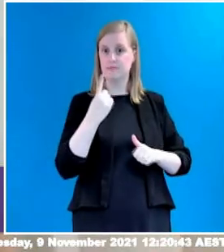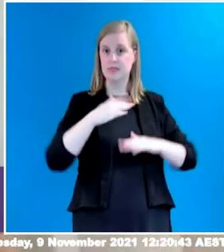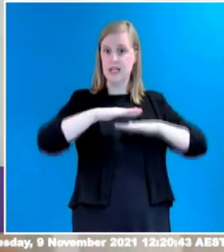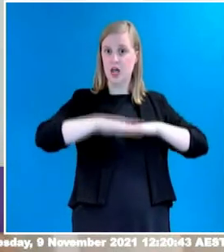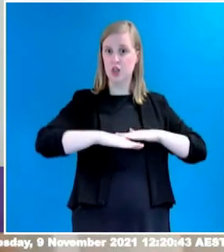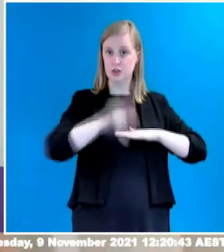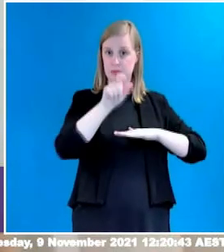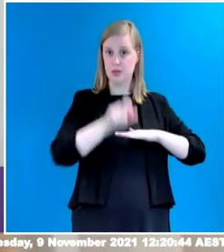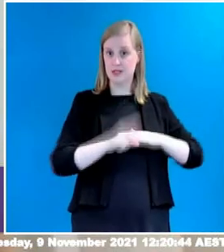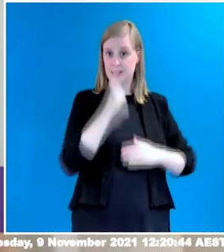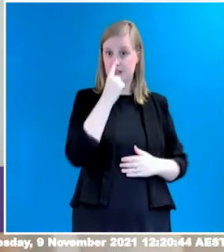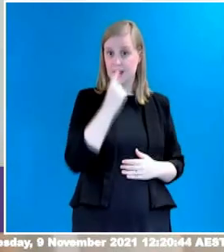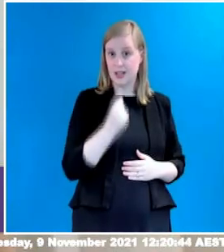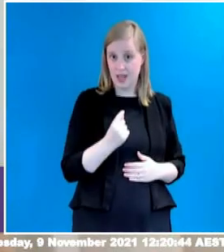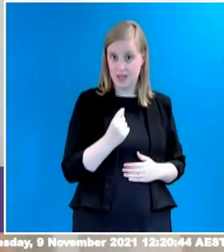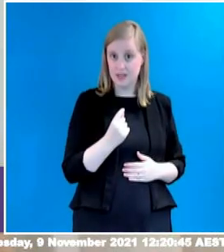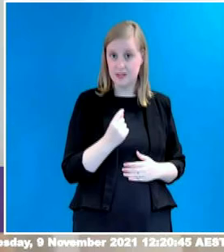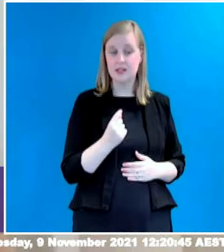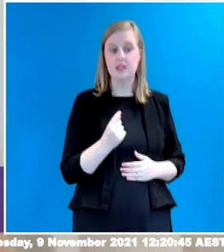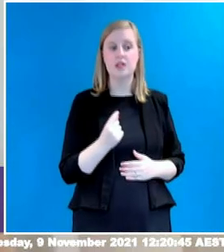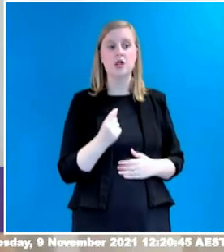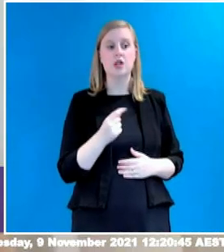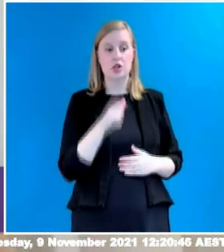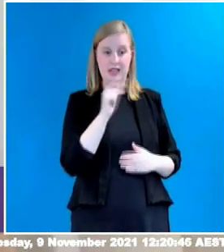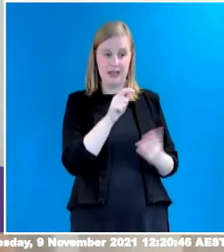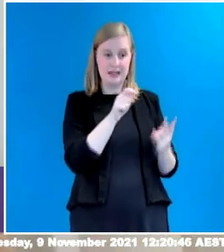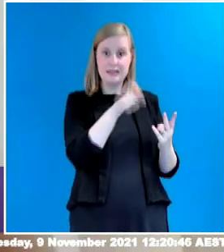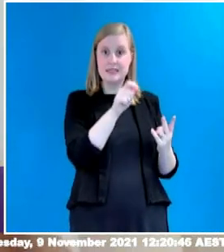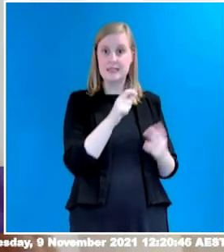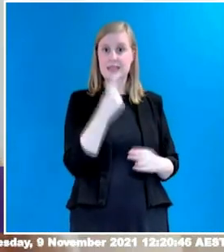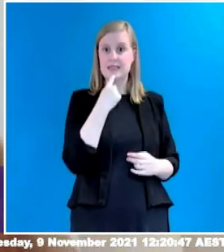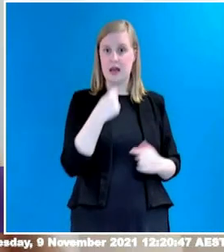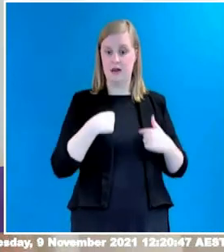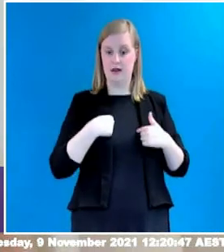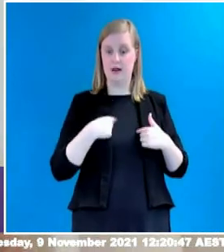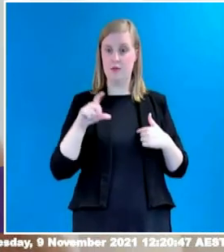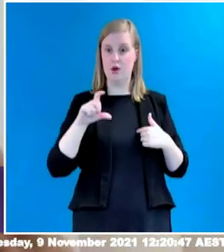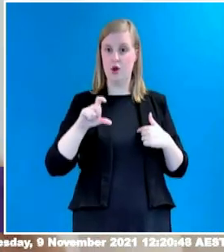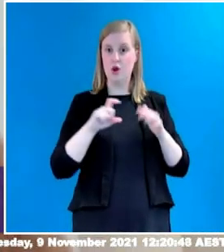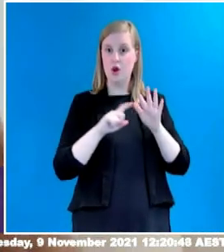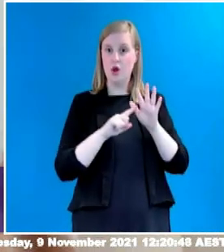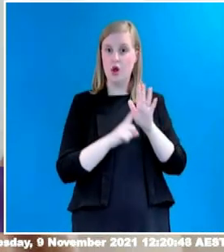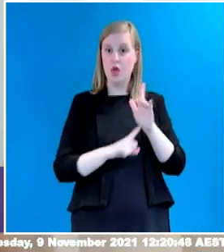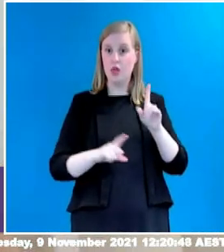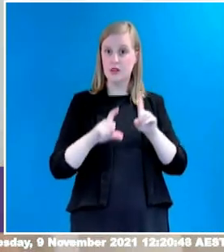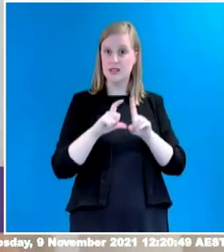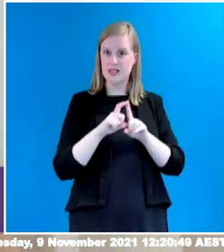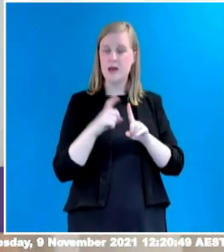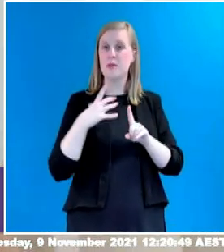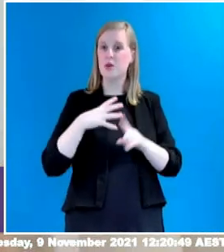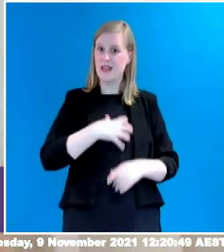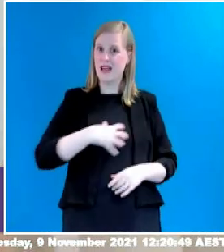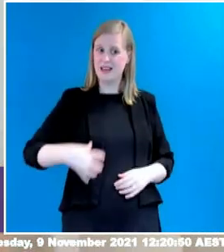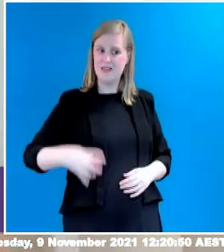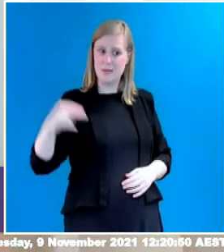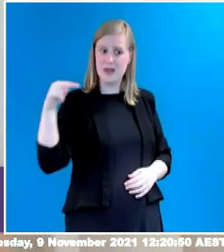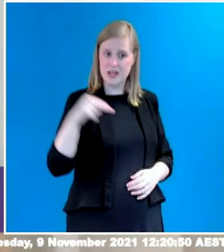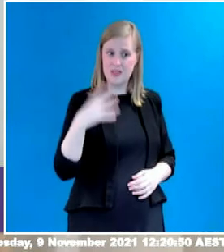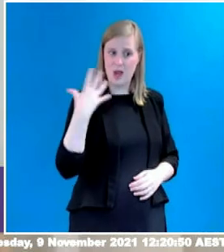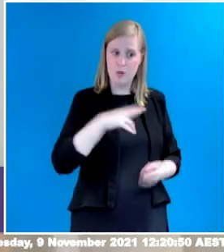It is also possible to indicate that you come from a culturally diverse background, because we want to see an increase of culturally diverse women in these spaces.